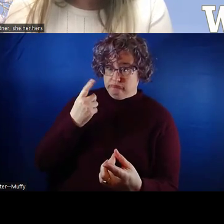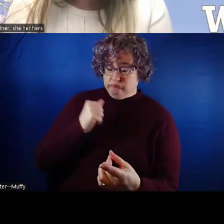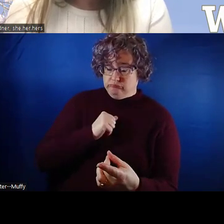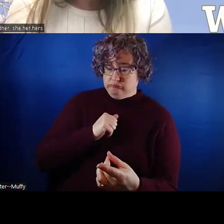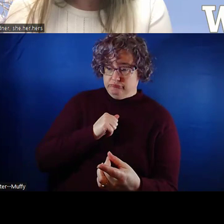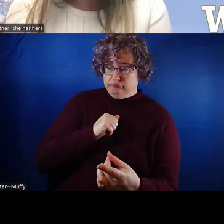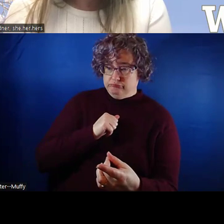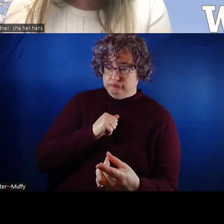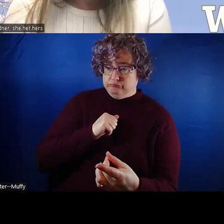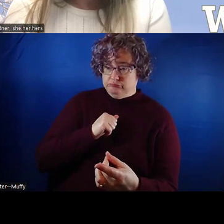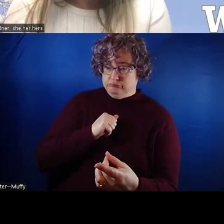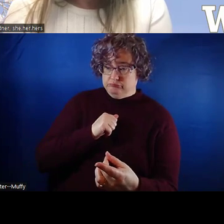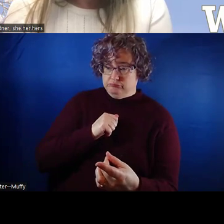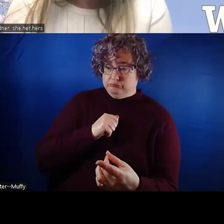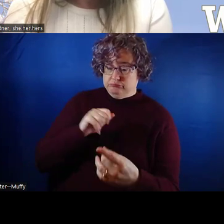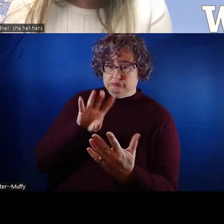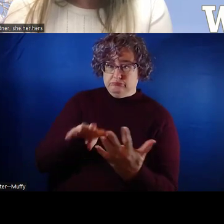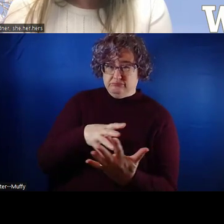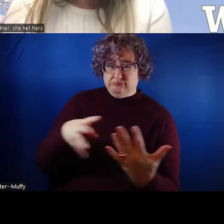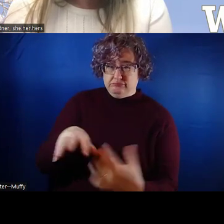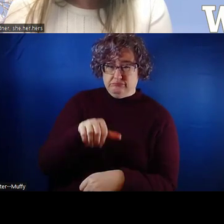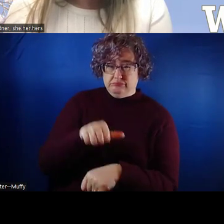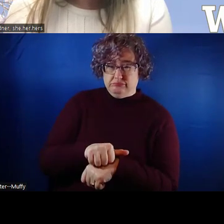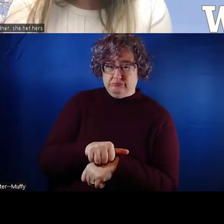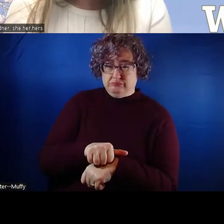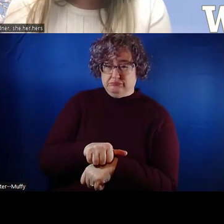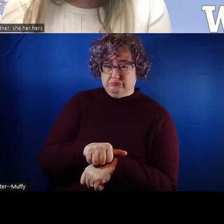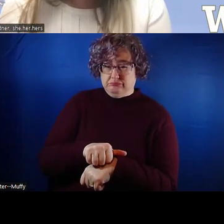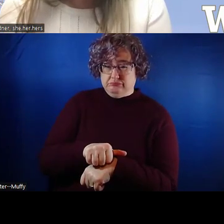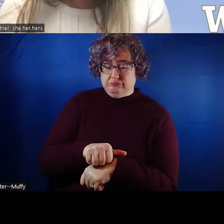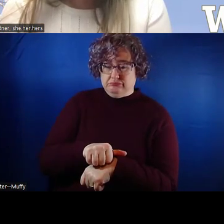to schedule the appointment, not to clash with my work,